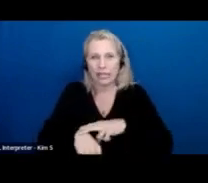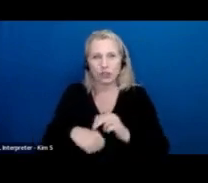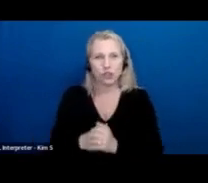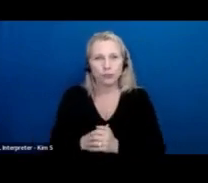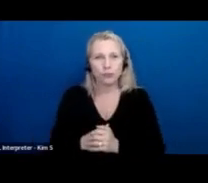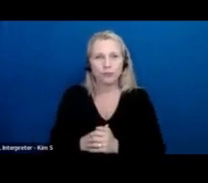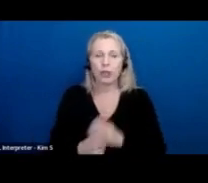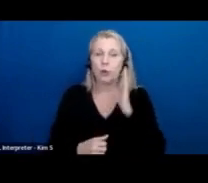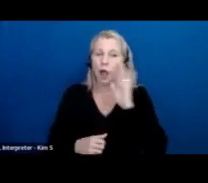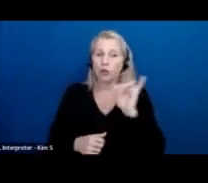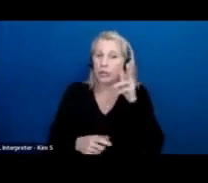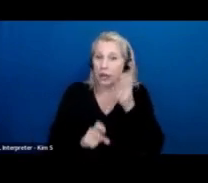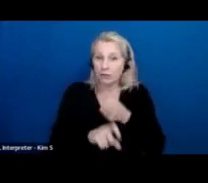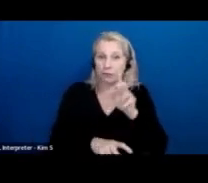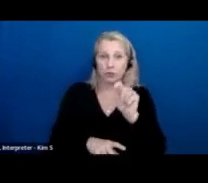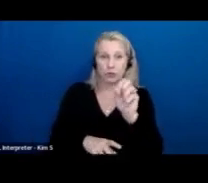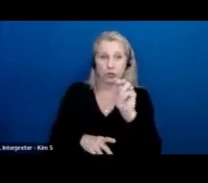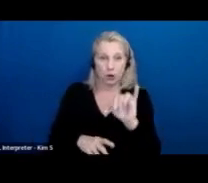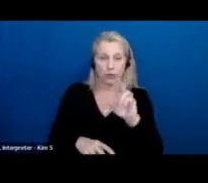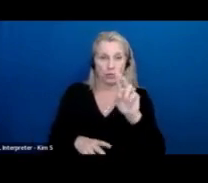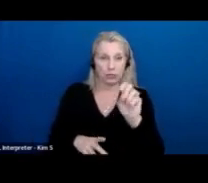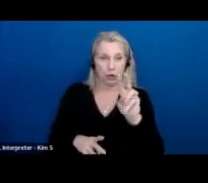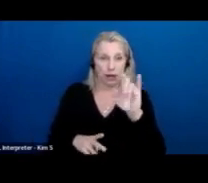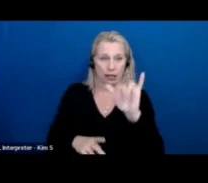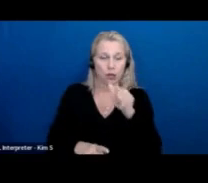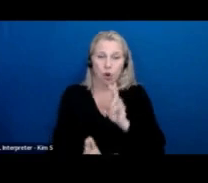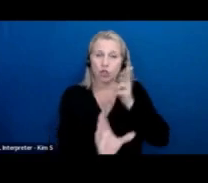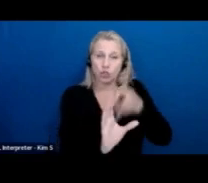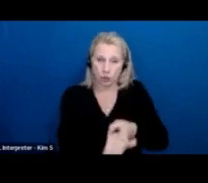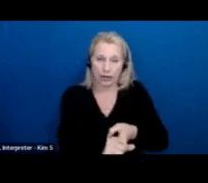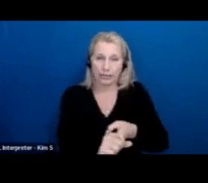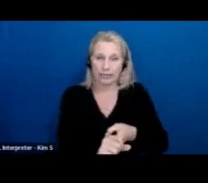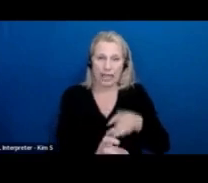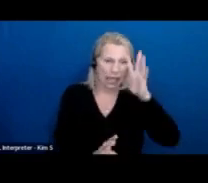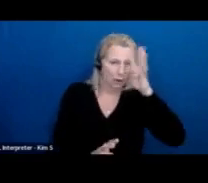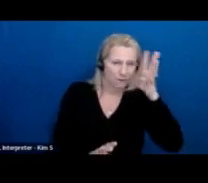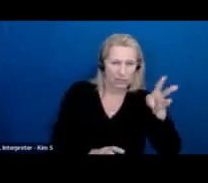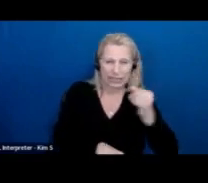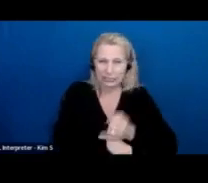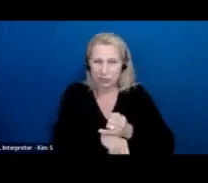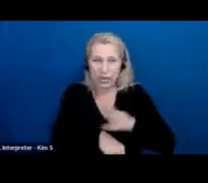also hear from Toni Donnelly who joined the Innovations Institute as a national trainer and coach